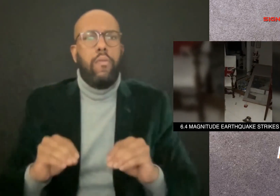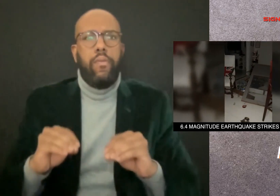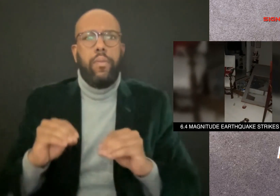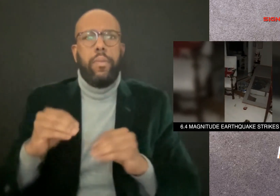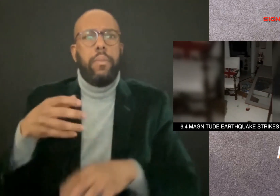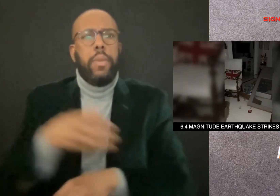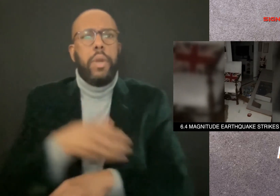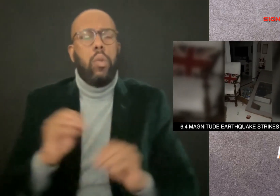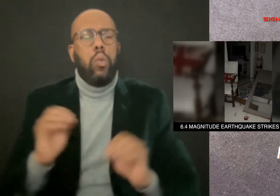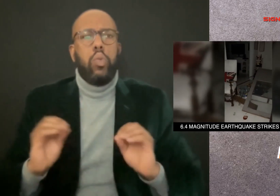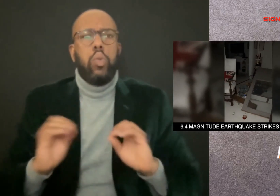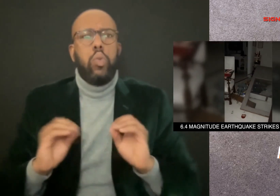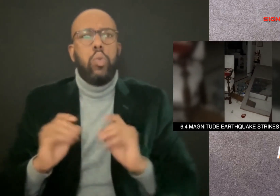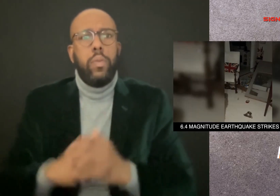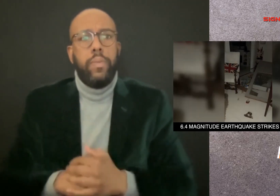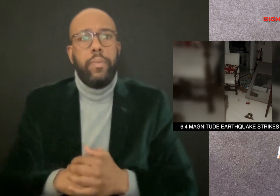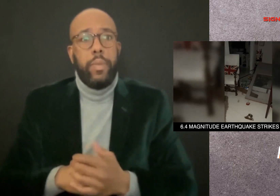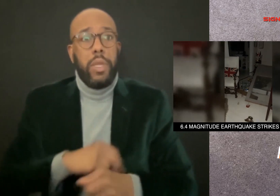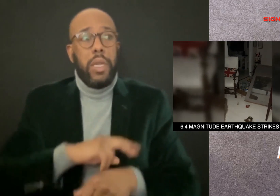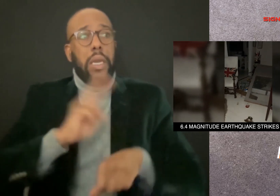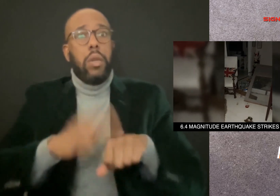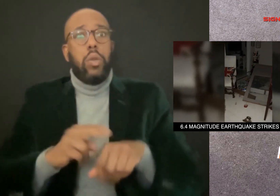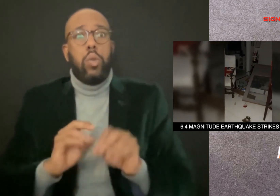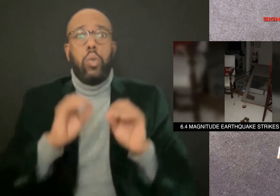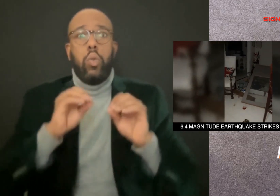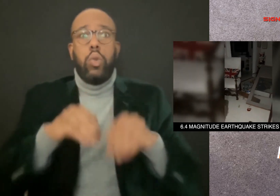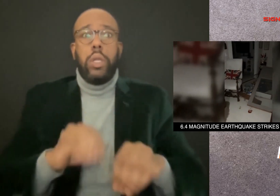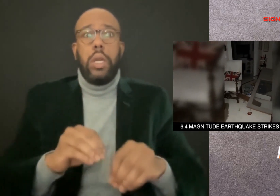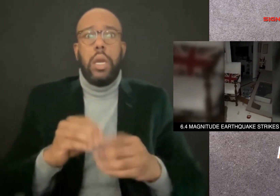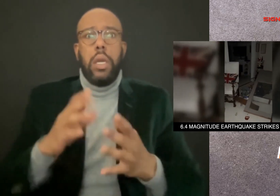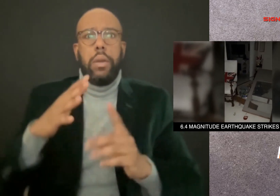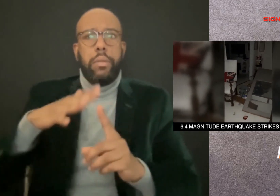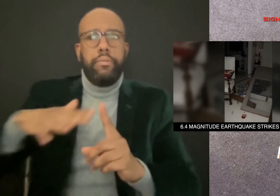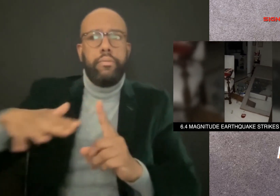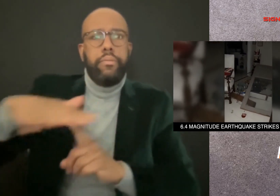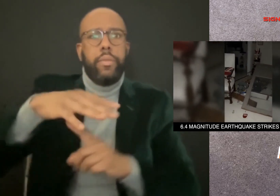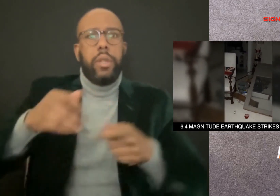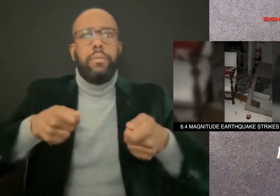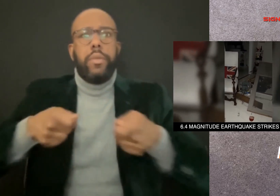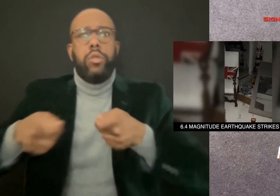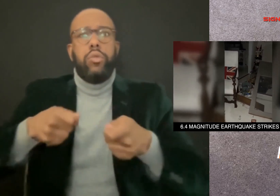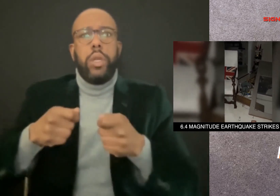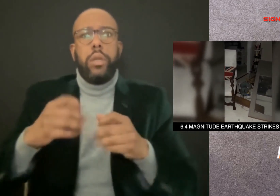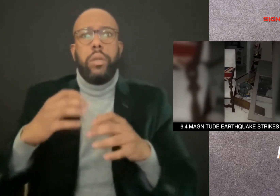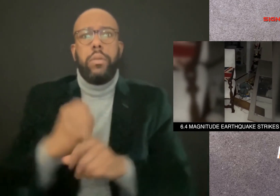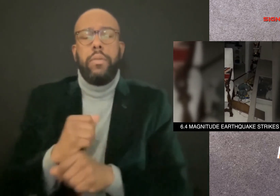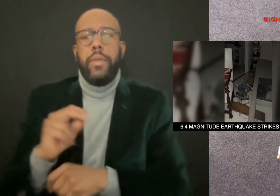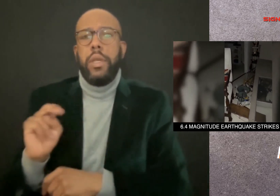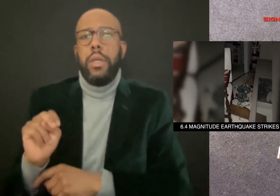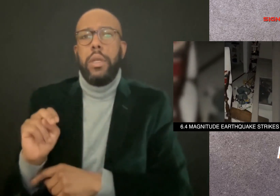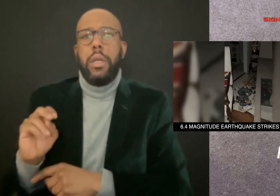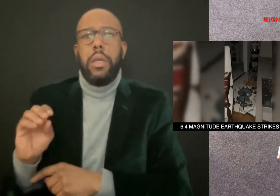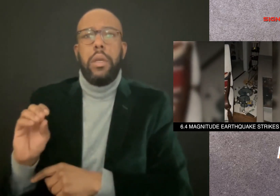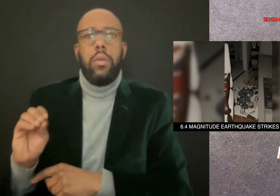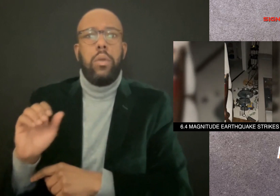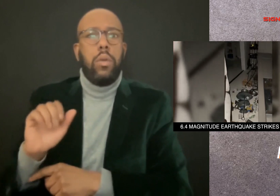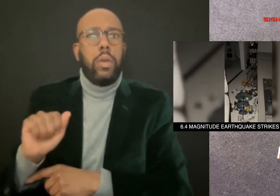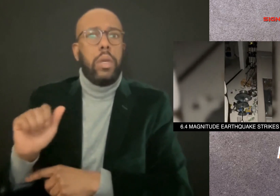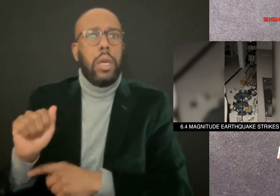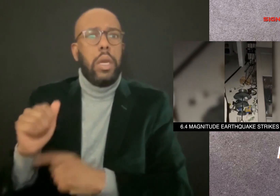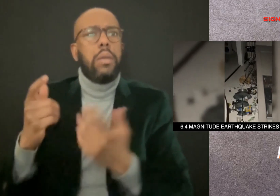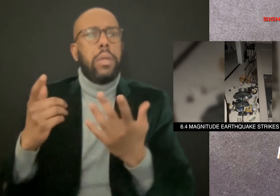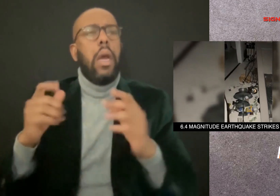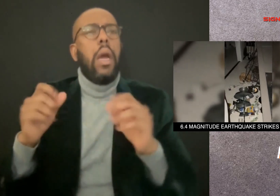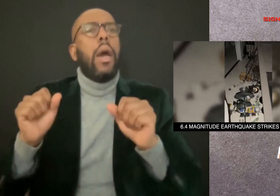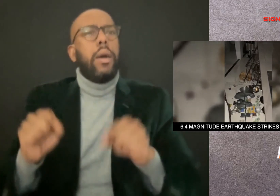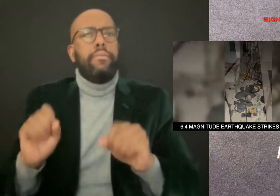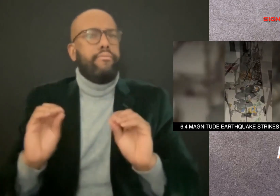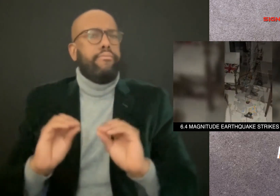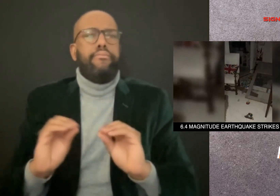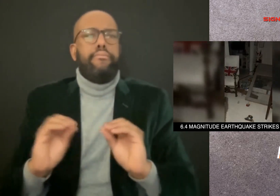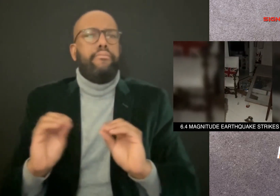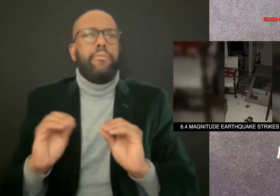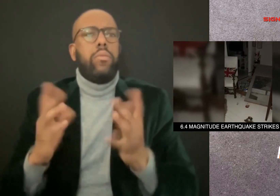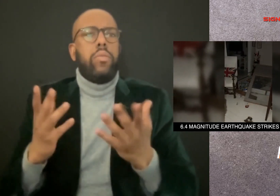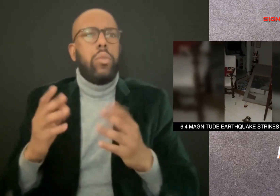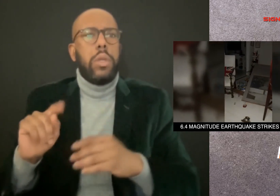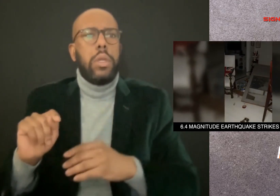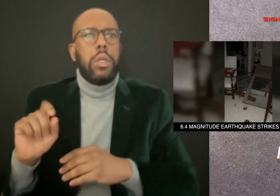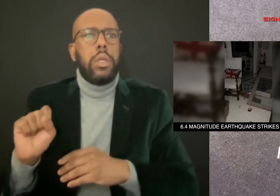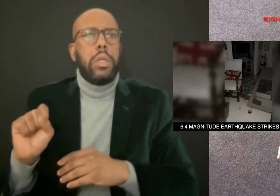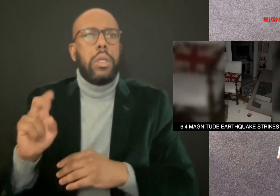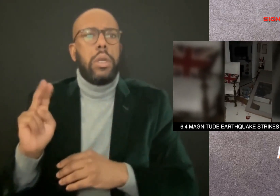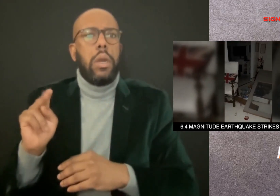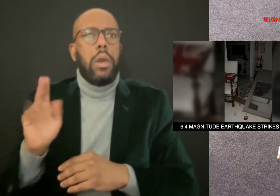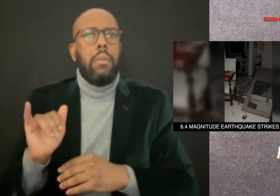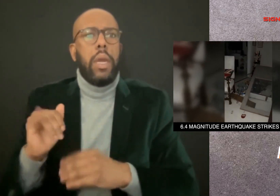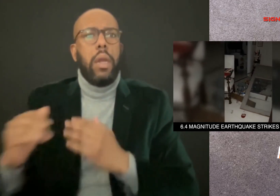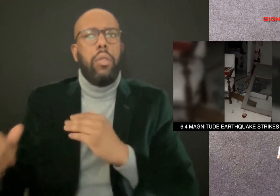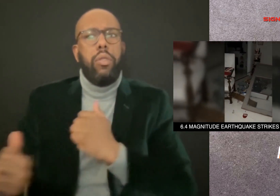power the national oceanic and atmospheric administration says there is no tsunami threat